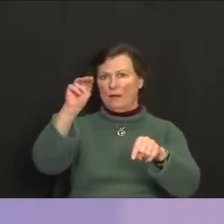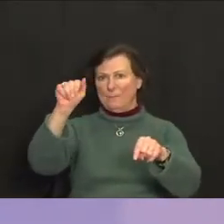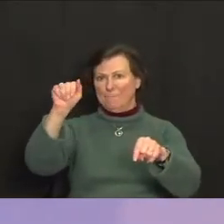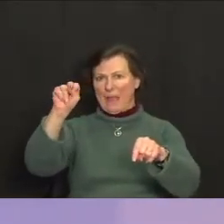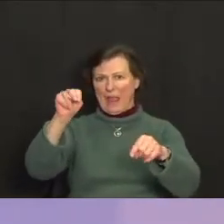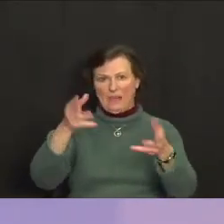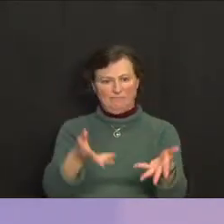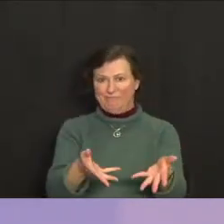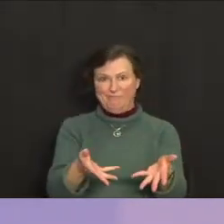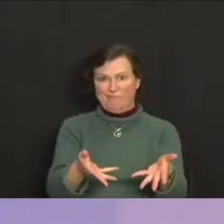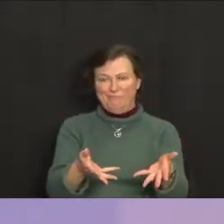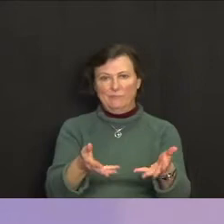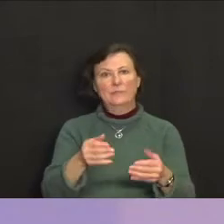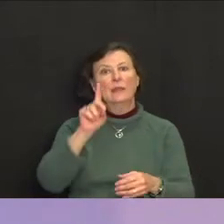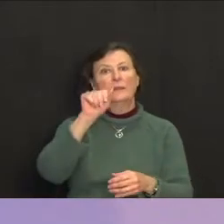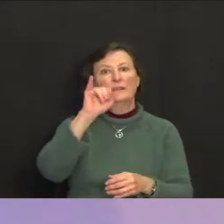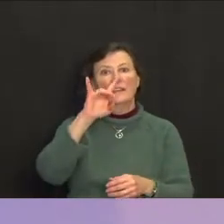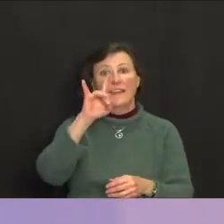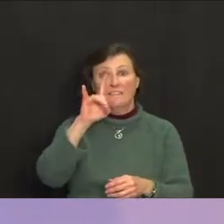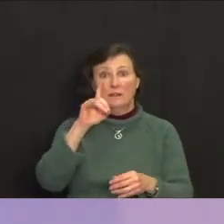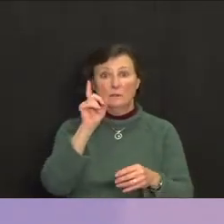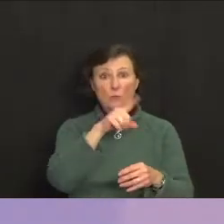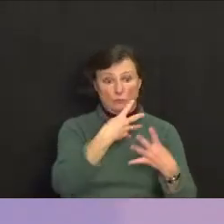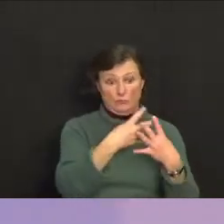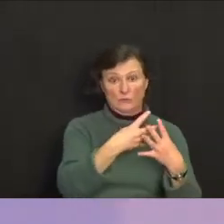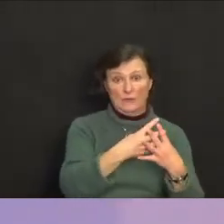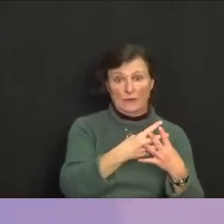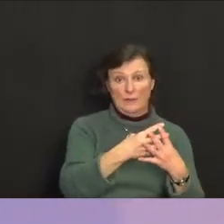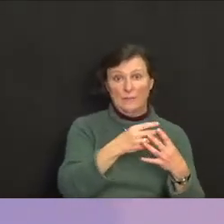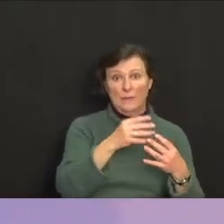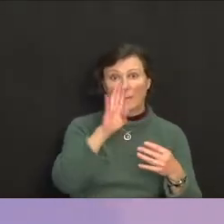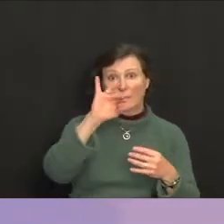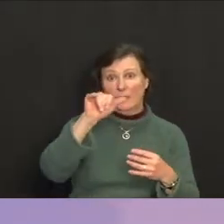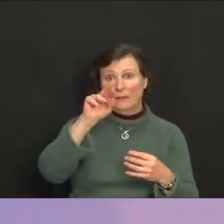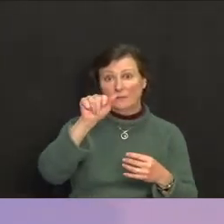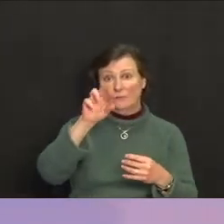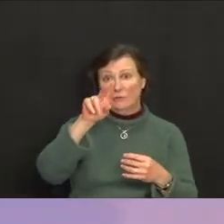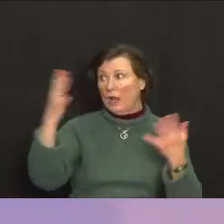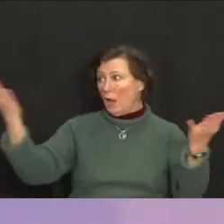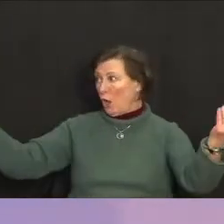After David's imprisonment Biandrata called together all of the Unitarian ministers who